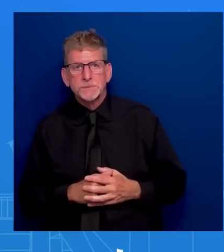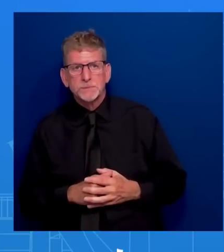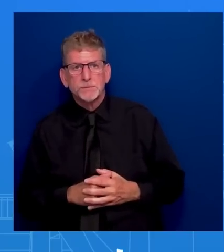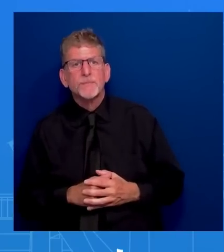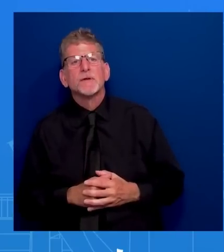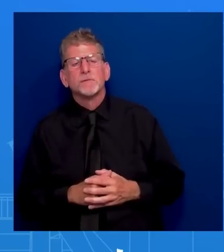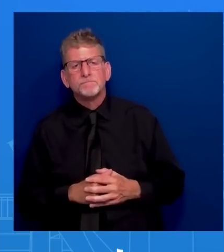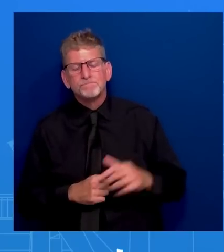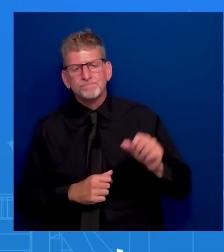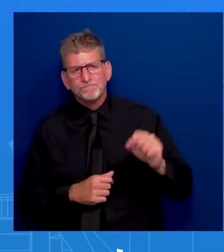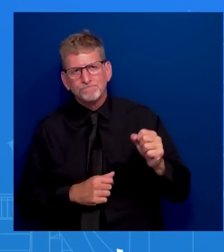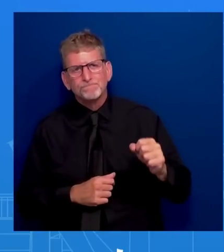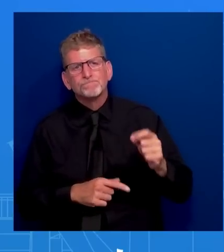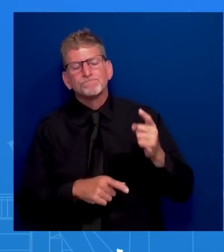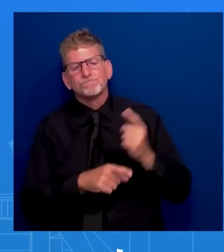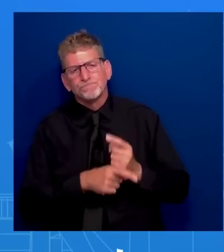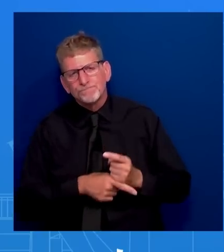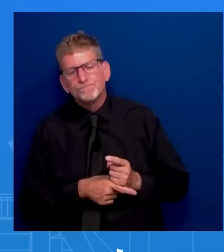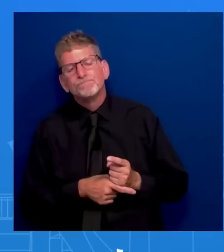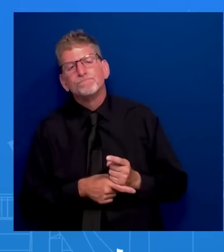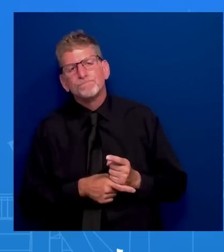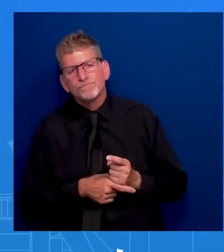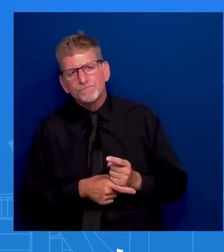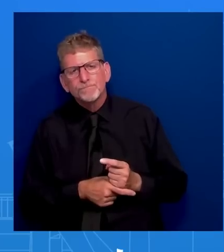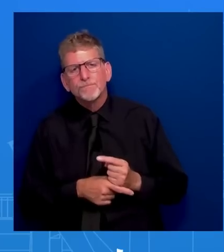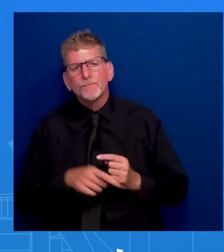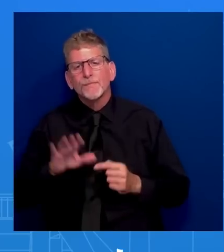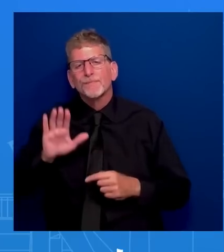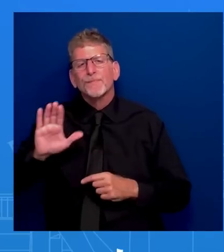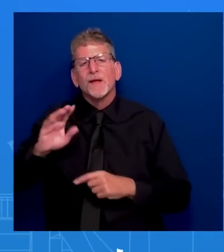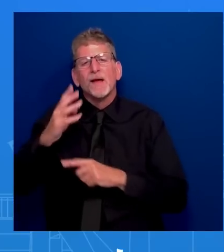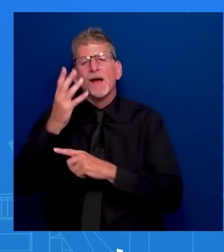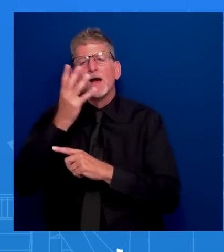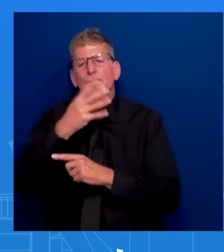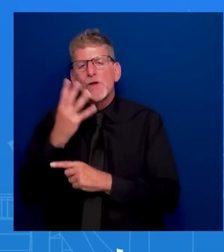under the prior administration was flawed, it was inhumane, and it was ineffective.